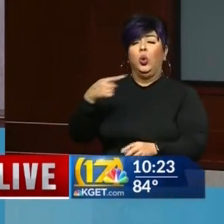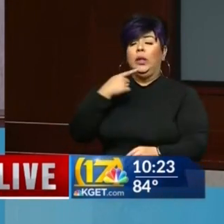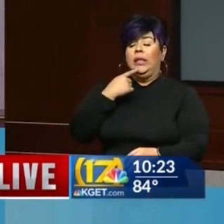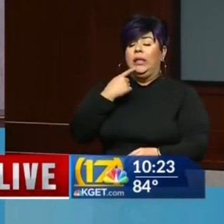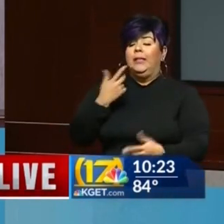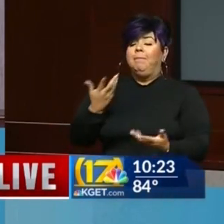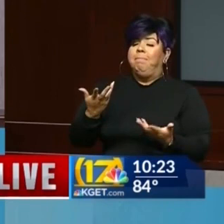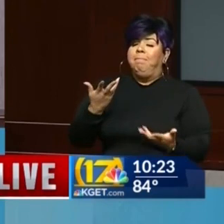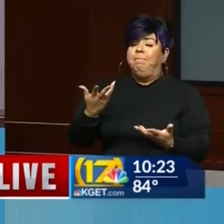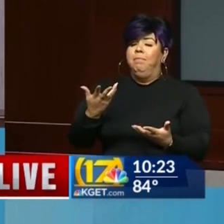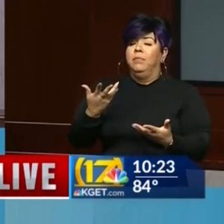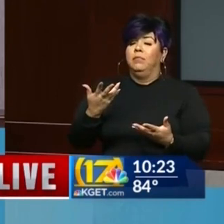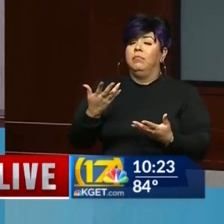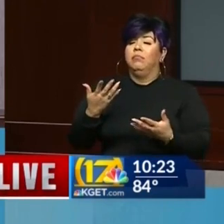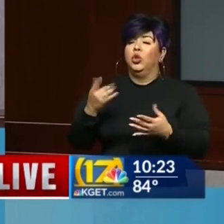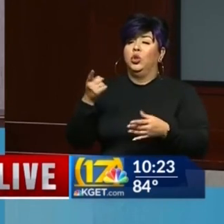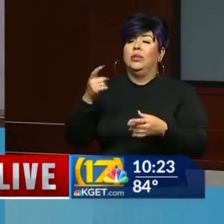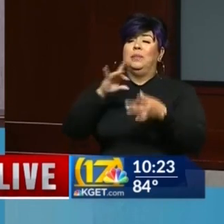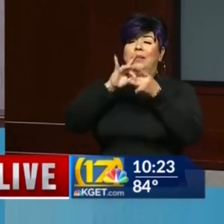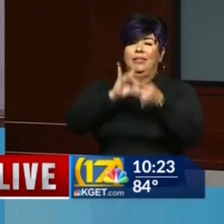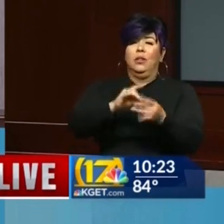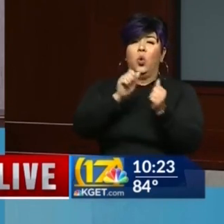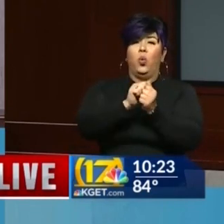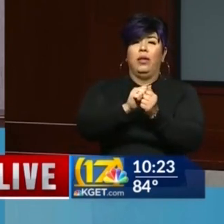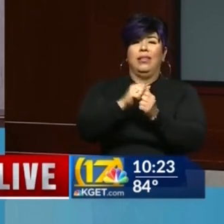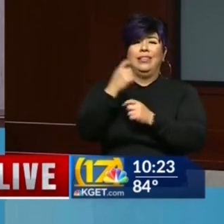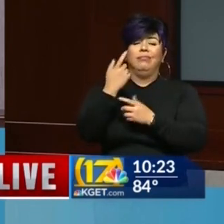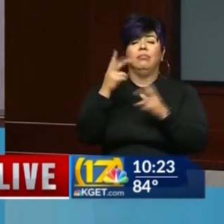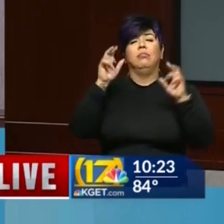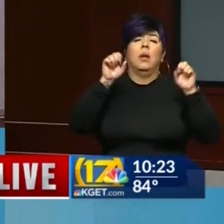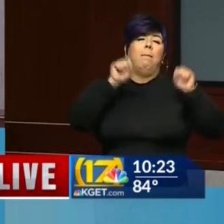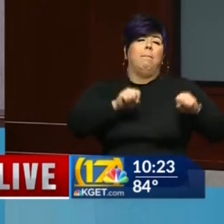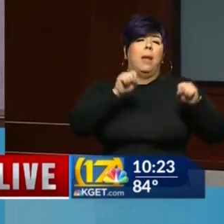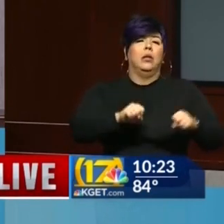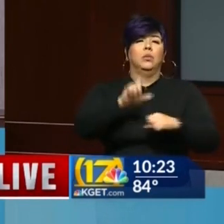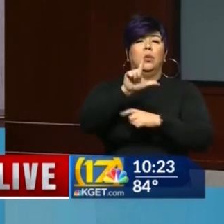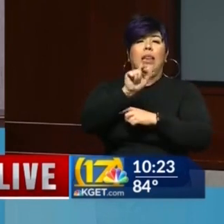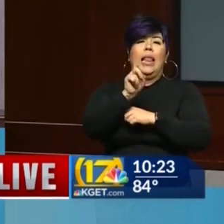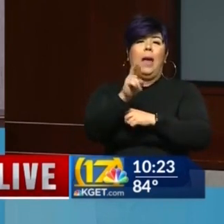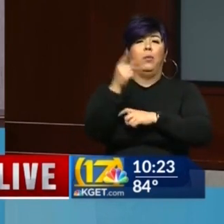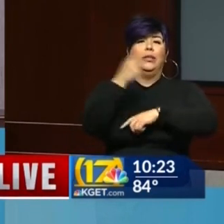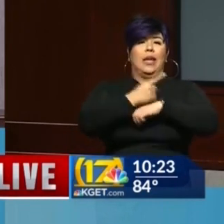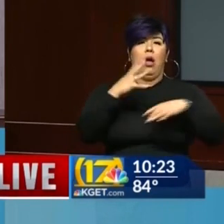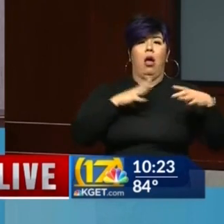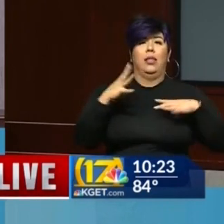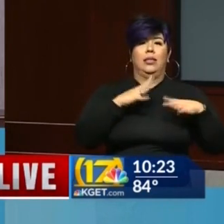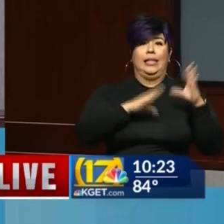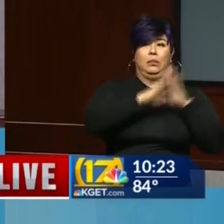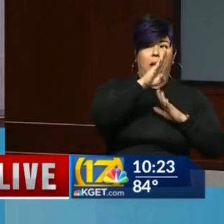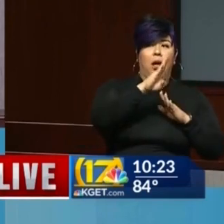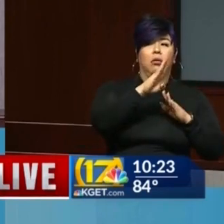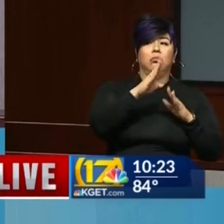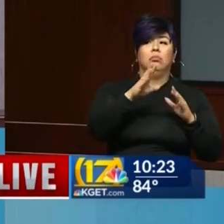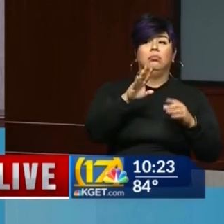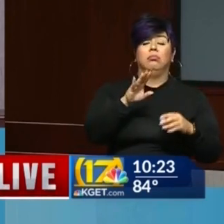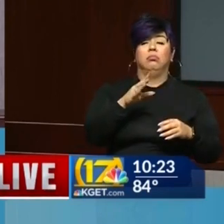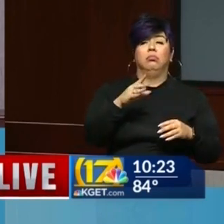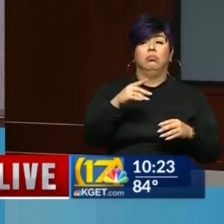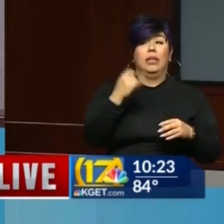EXPECTING THESE LOWER NUMBERS TO GOING OF BACK UP THEN? I THINK THAT WHAT YOU ARE ASKING IS SPECIFIC TO THE LABOR